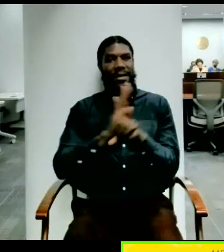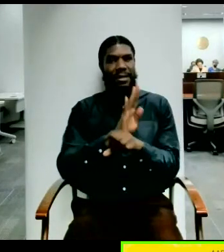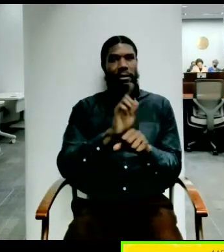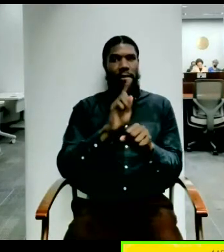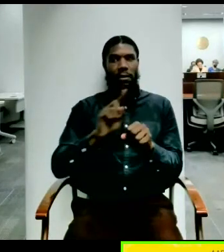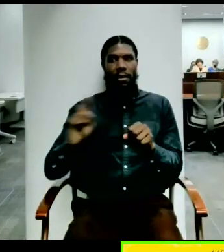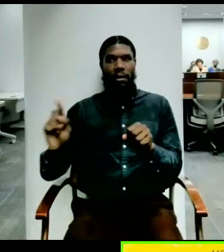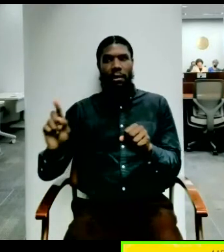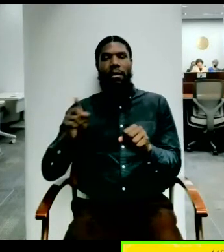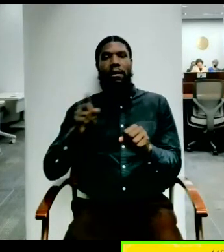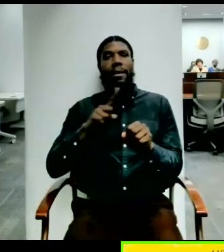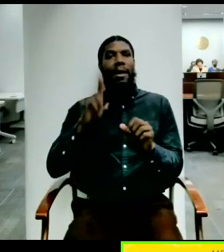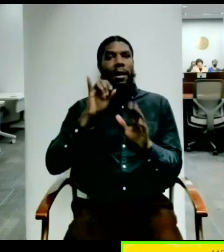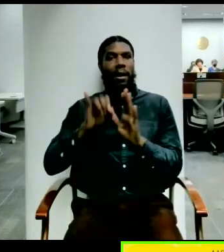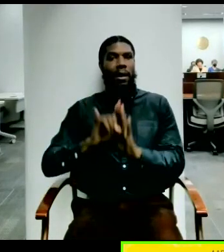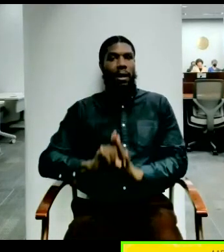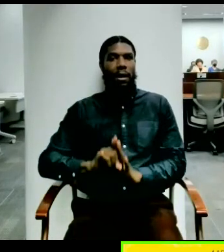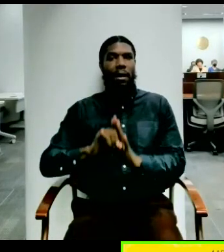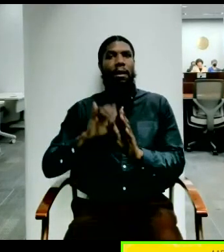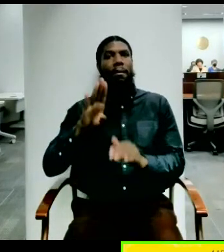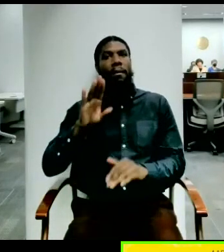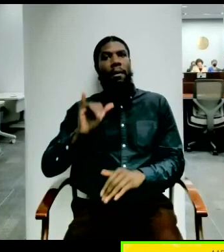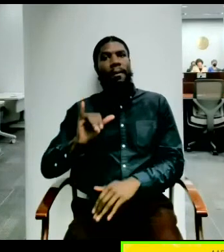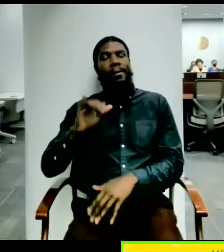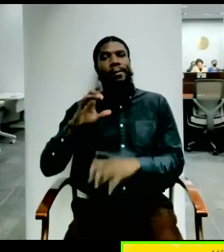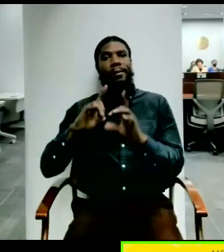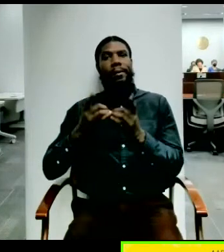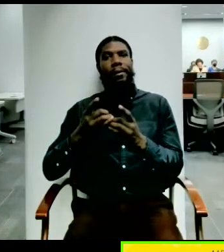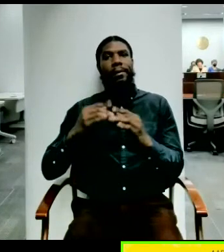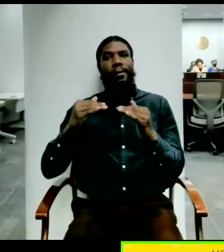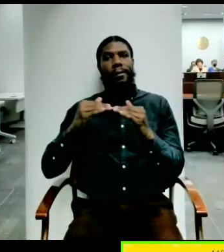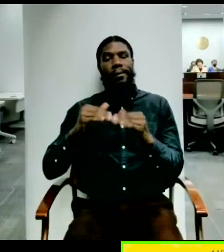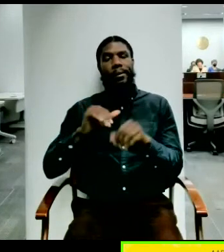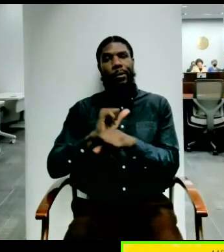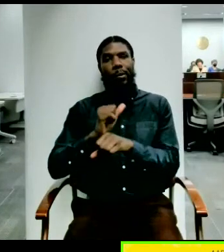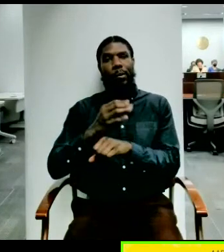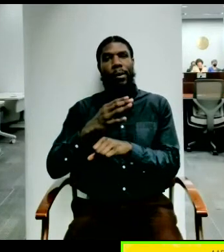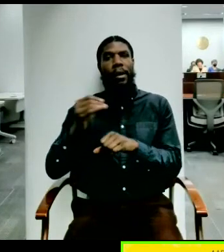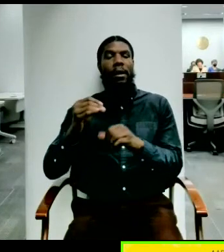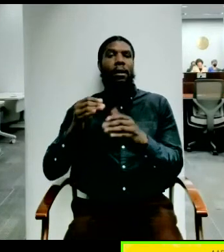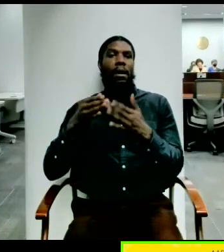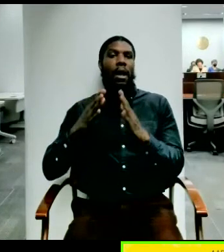um by Department of Fair Employment and Housing, the Civil Rights department as